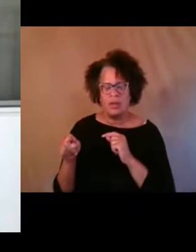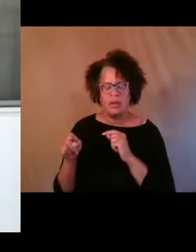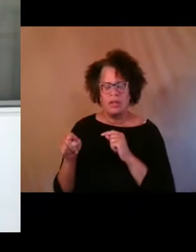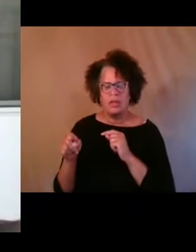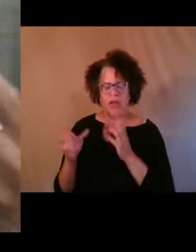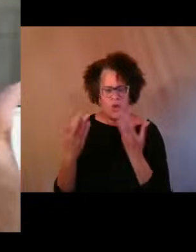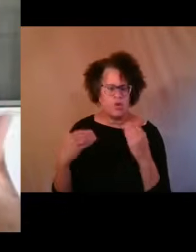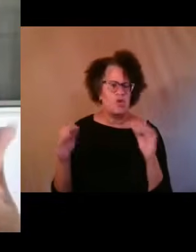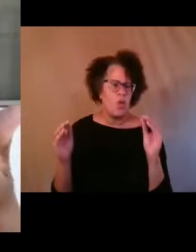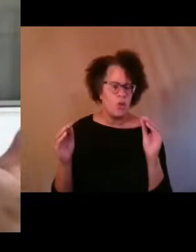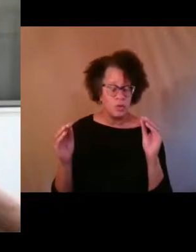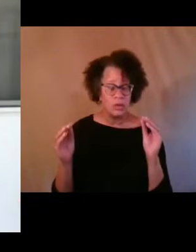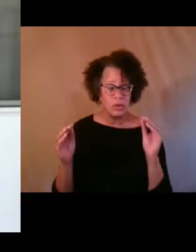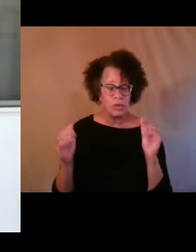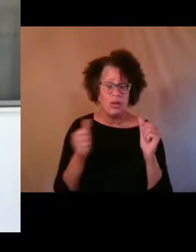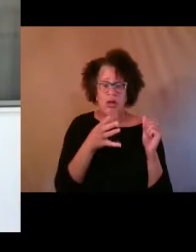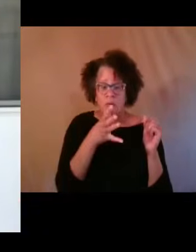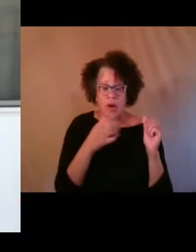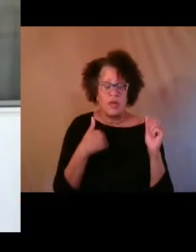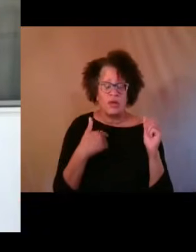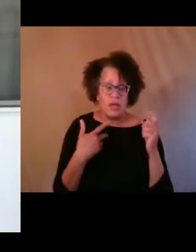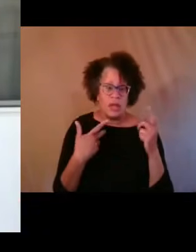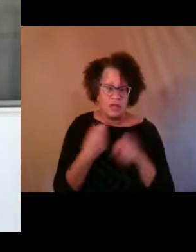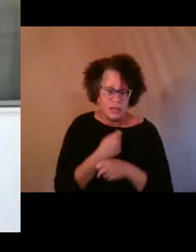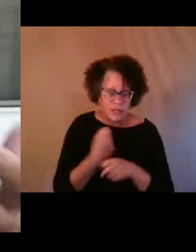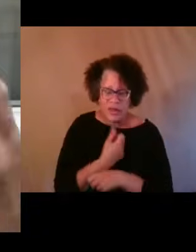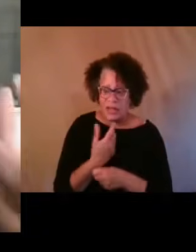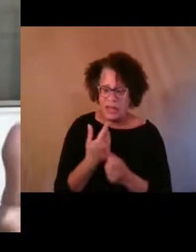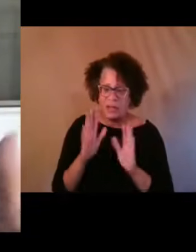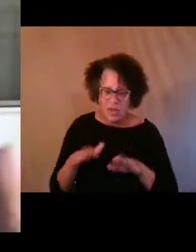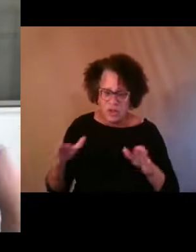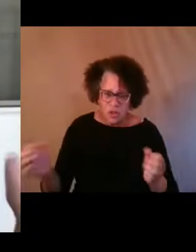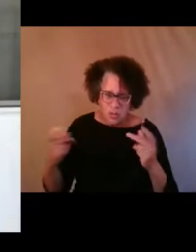and mothers had to fight to get their children back. And I think of these stories